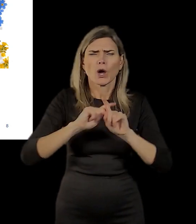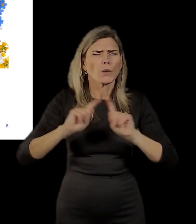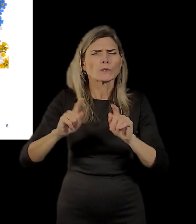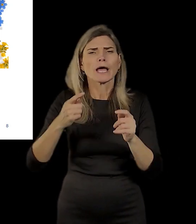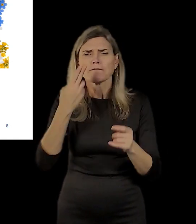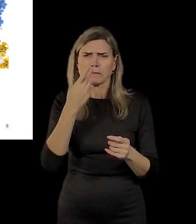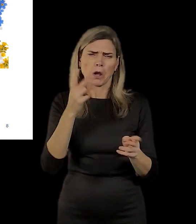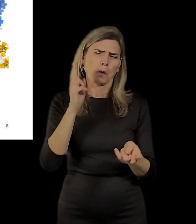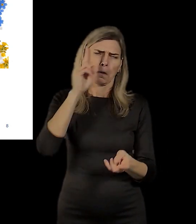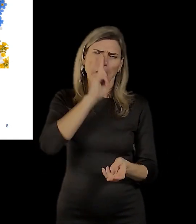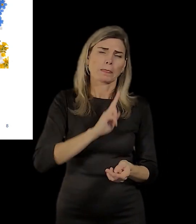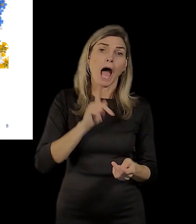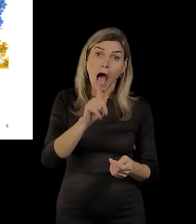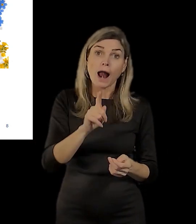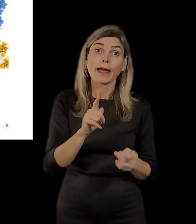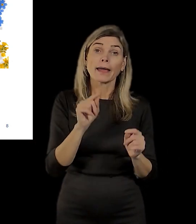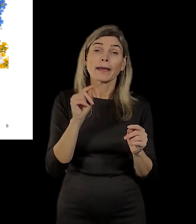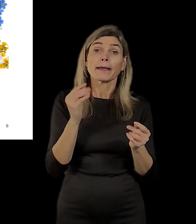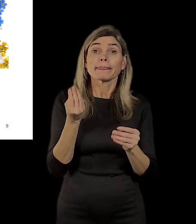And so it can return there again.